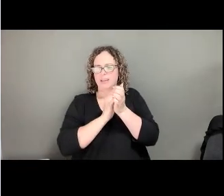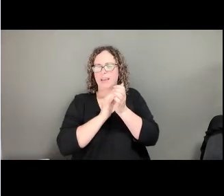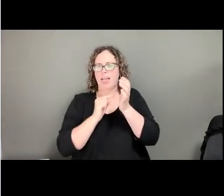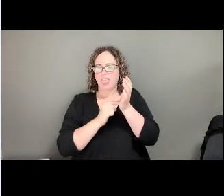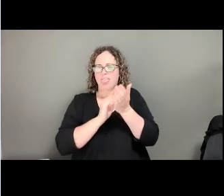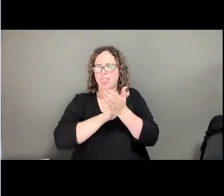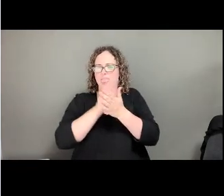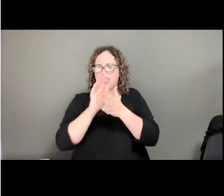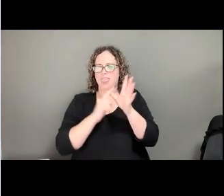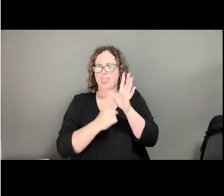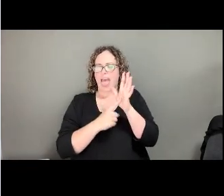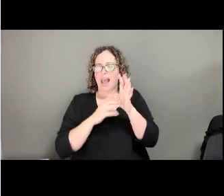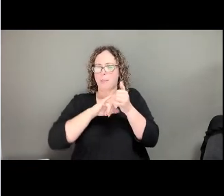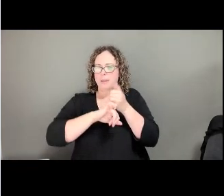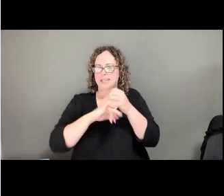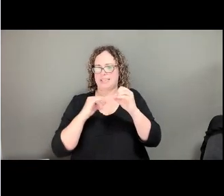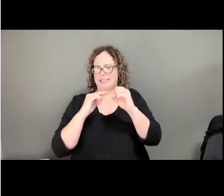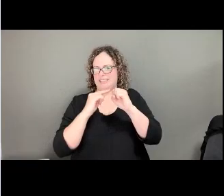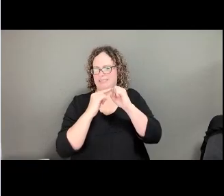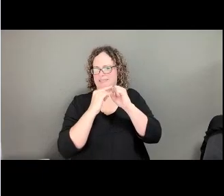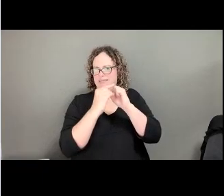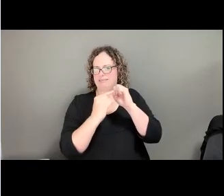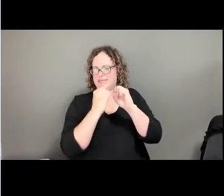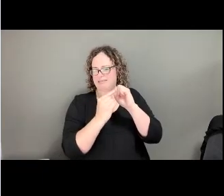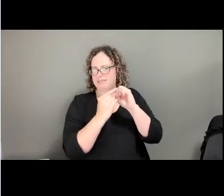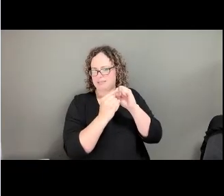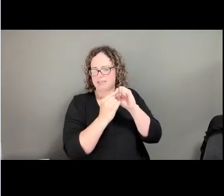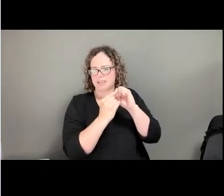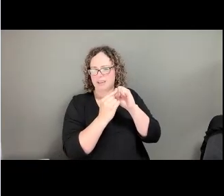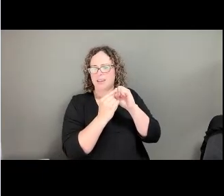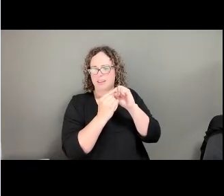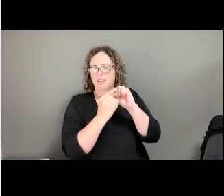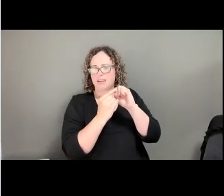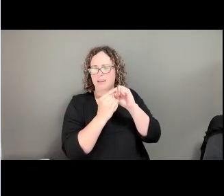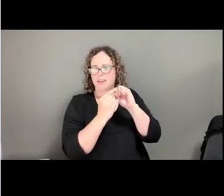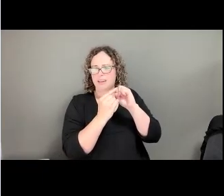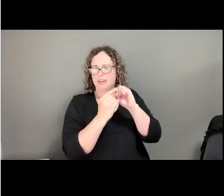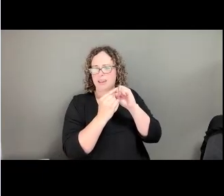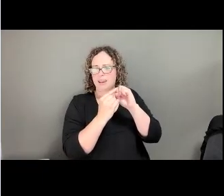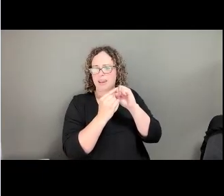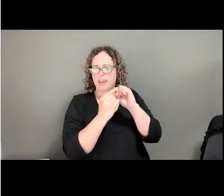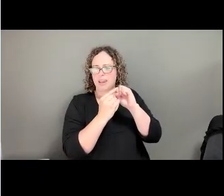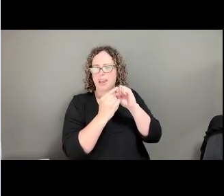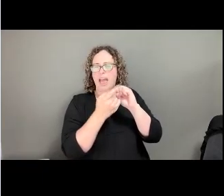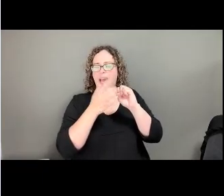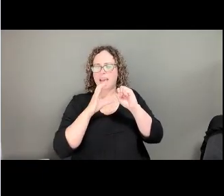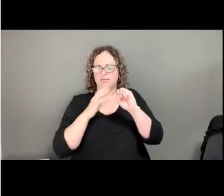And I'm trying to remember the right word. I don't miss that. But parts of the cortex, where it's typically connected.